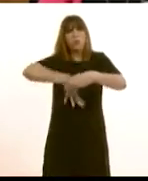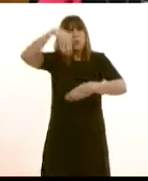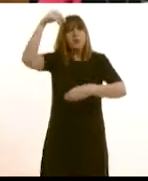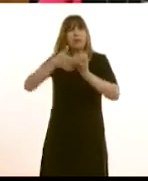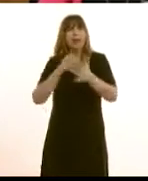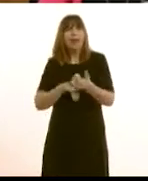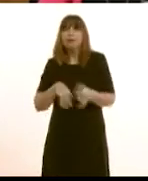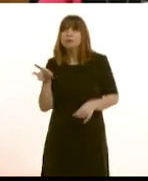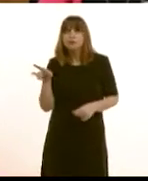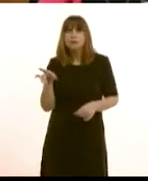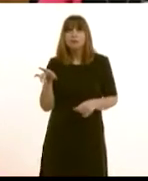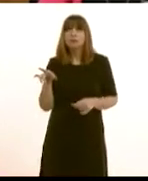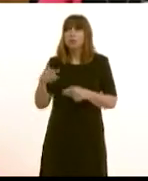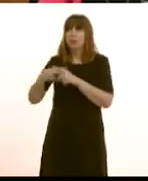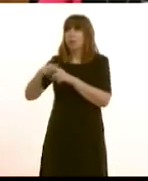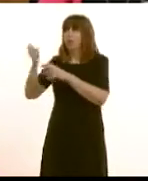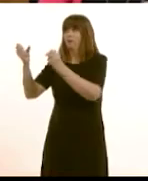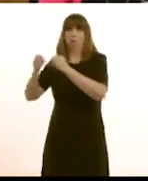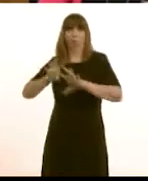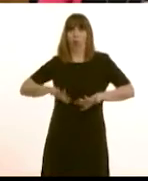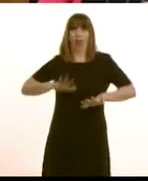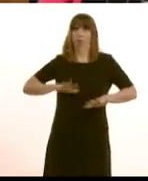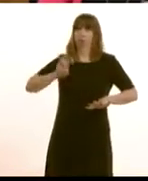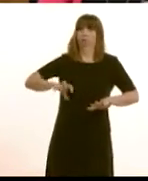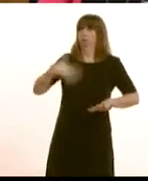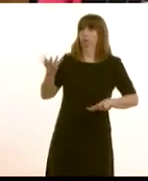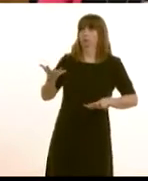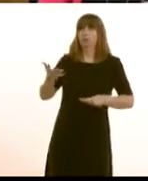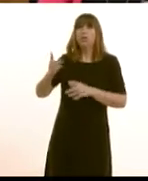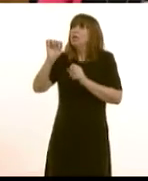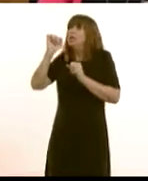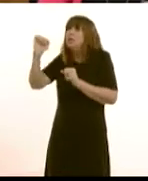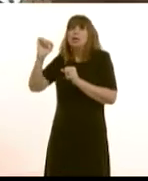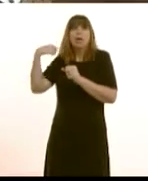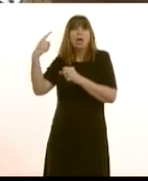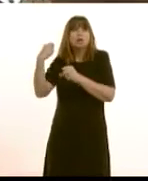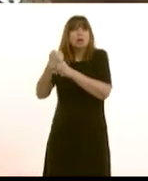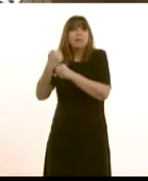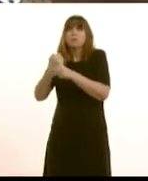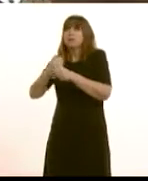me, donít want to see in Wales. What is the energy policy for the future? We have a tremendous